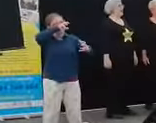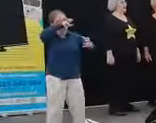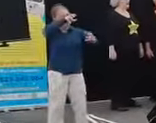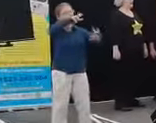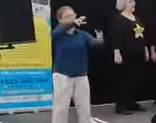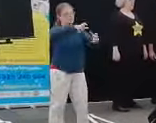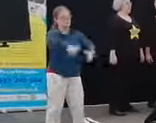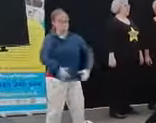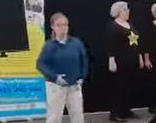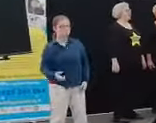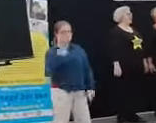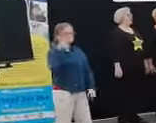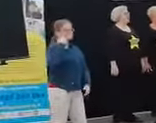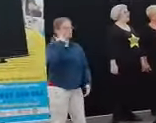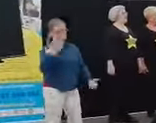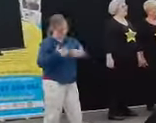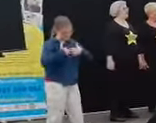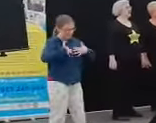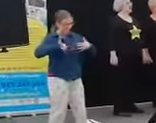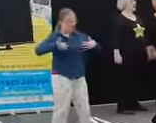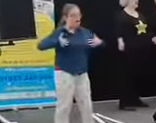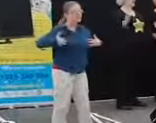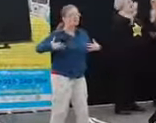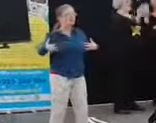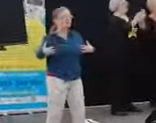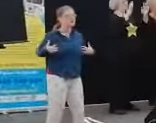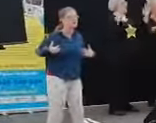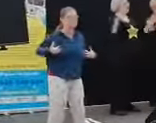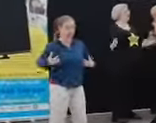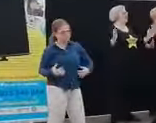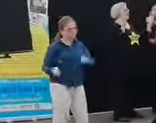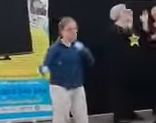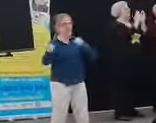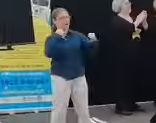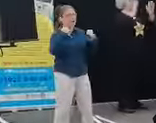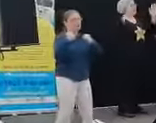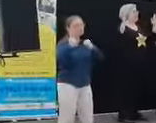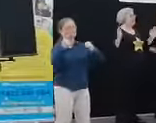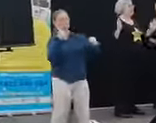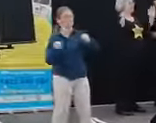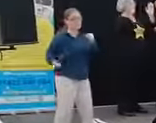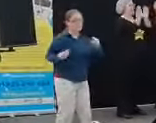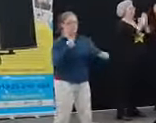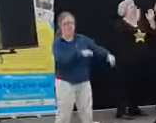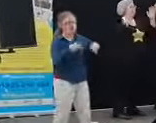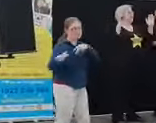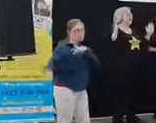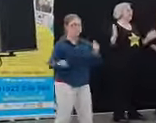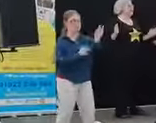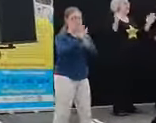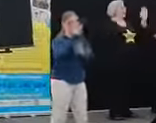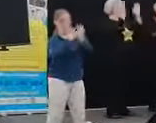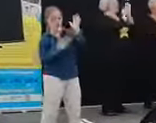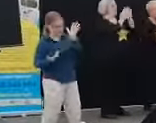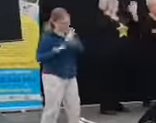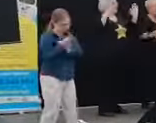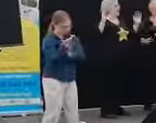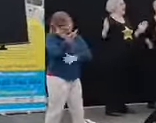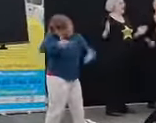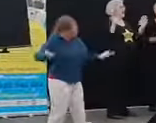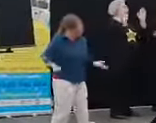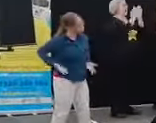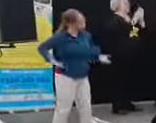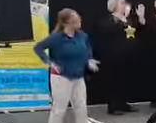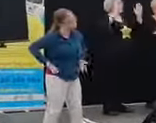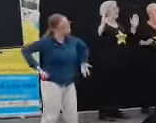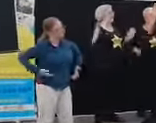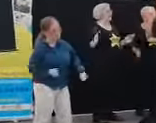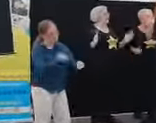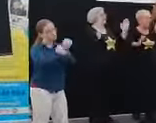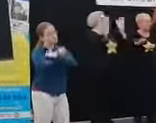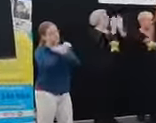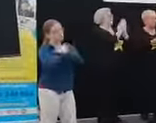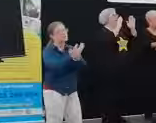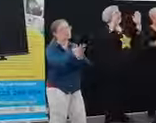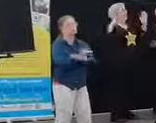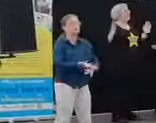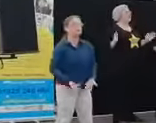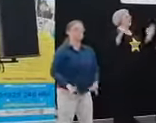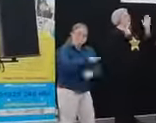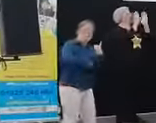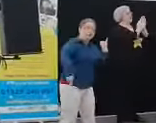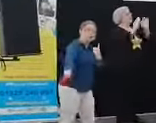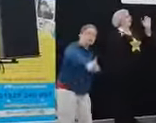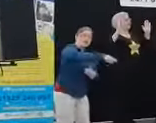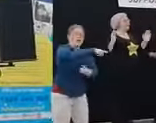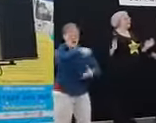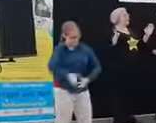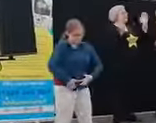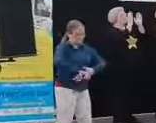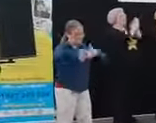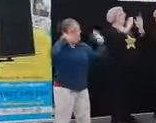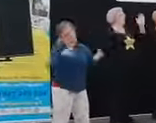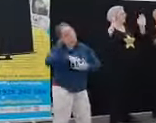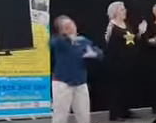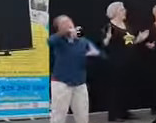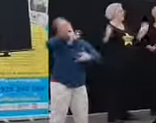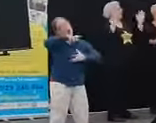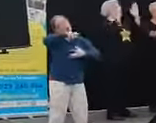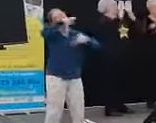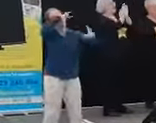I got the eye of the tiger, a fighter, Dancing through the fire 'Cause I am a champion, and you're gonna hear me roar